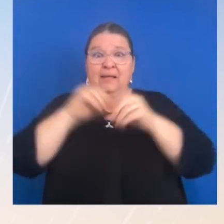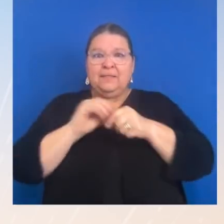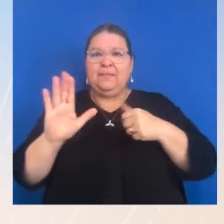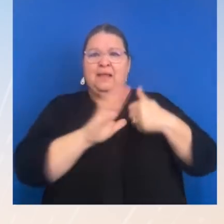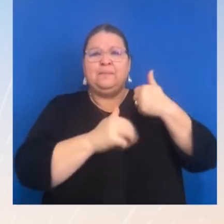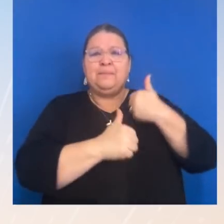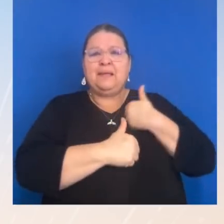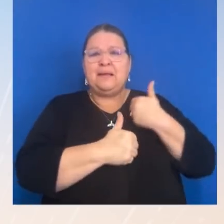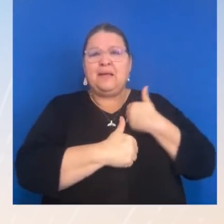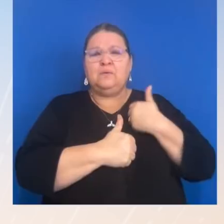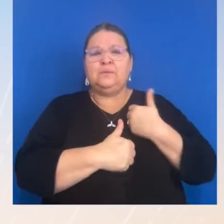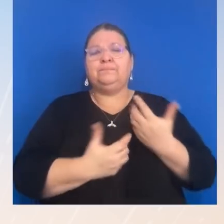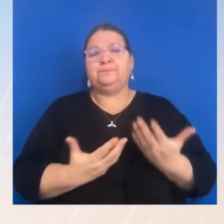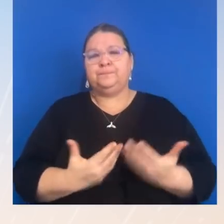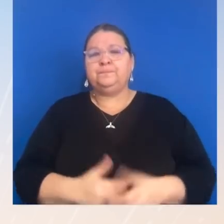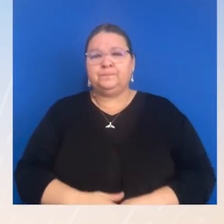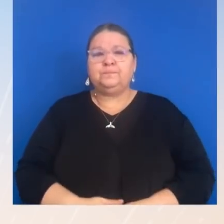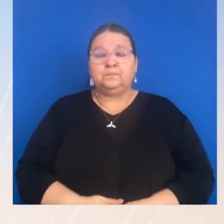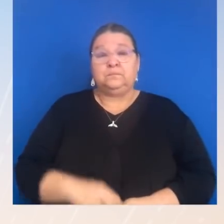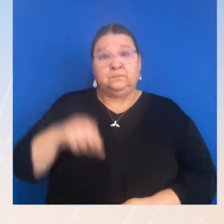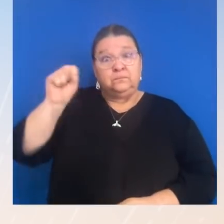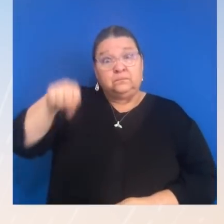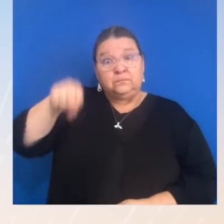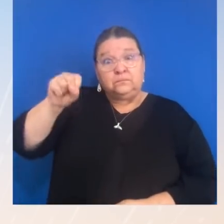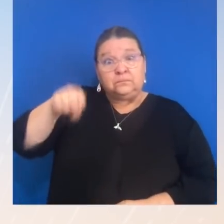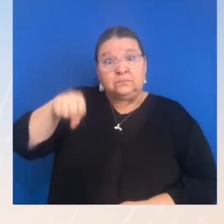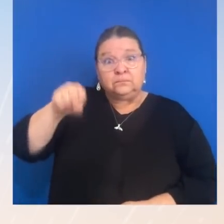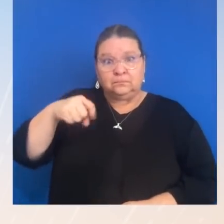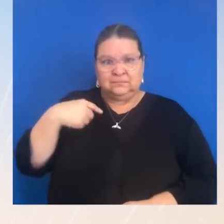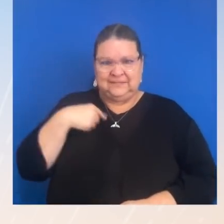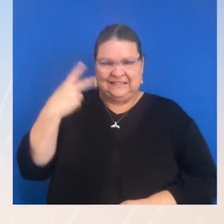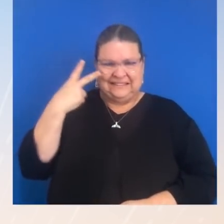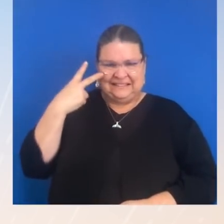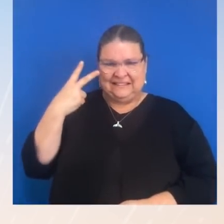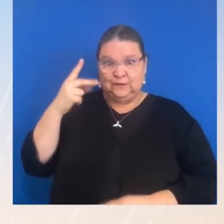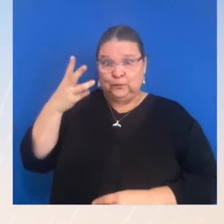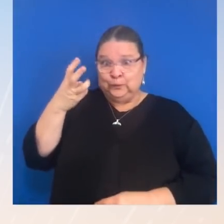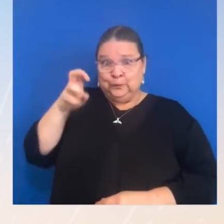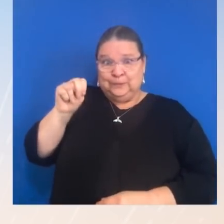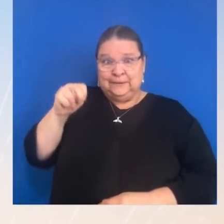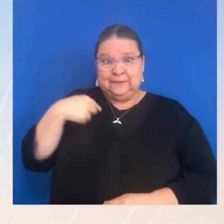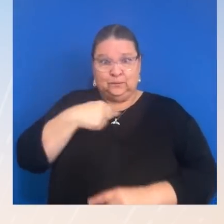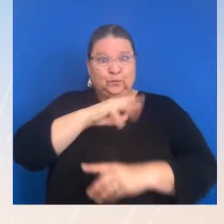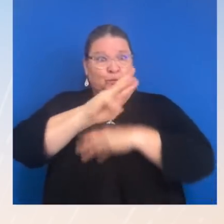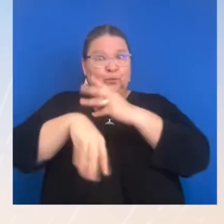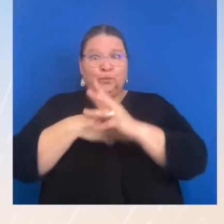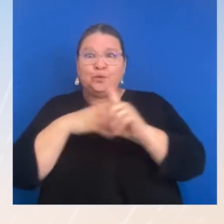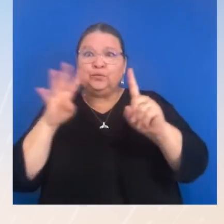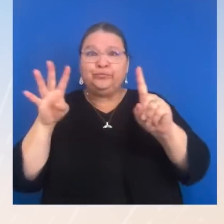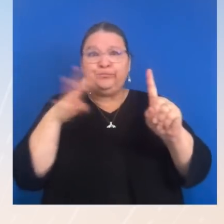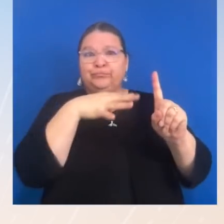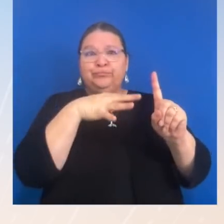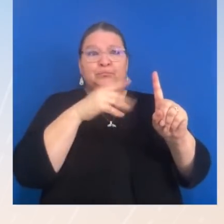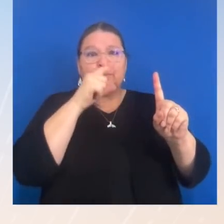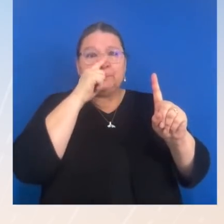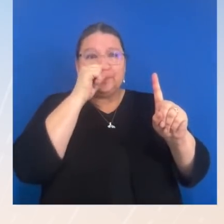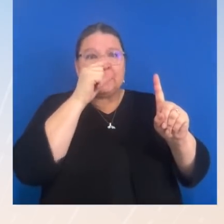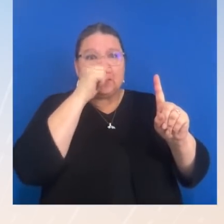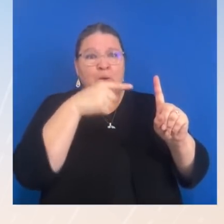and the Russian military on the borders of Ukraine, we saw the power of the Russian military, we saw the intentions of President Putin.